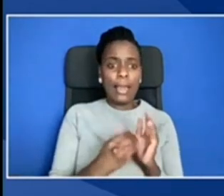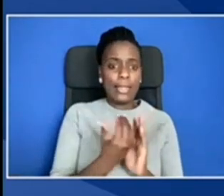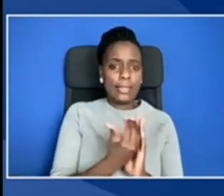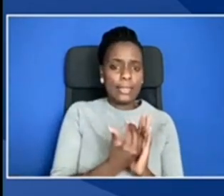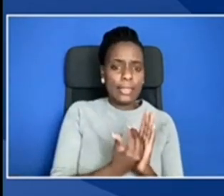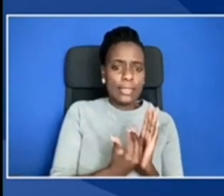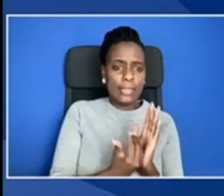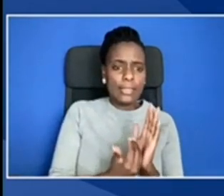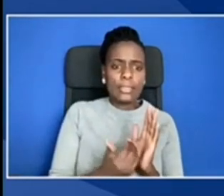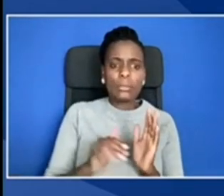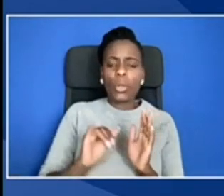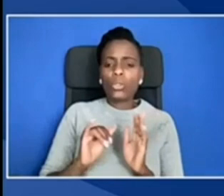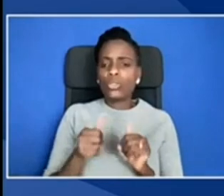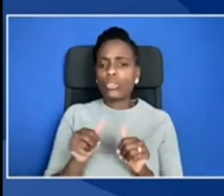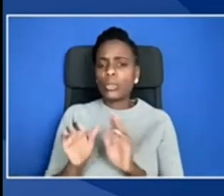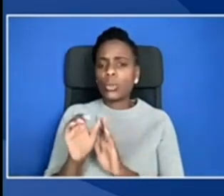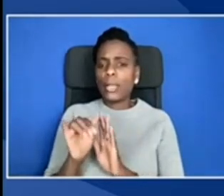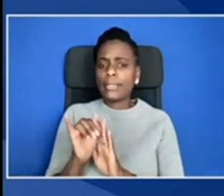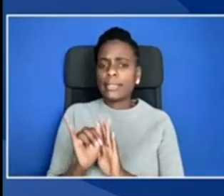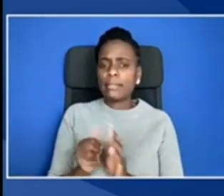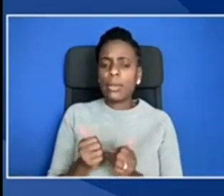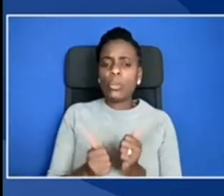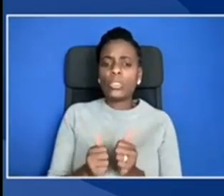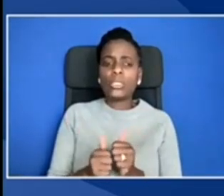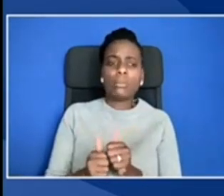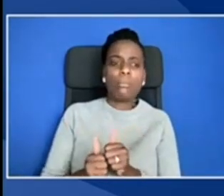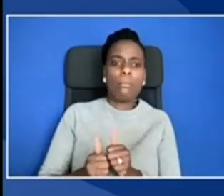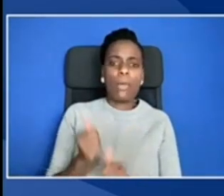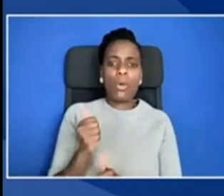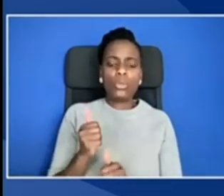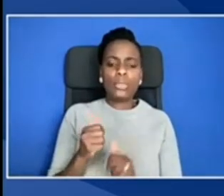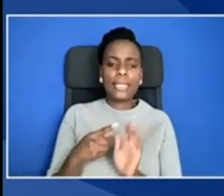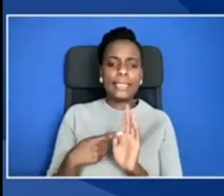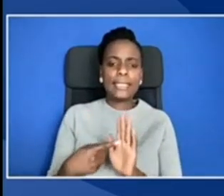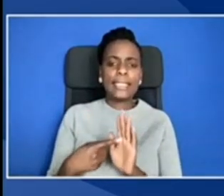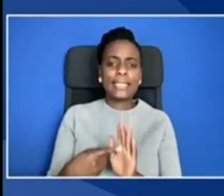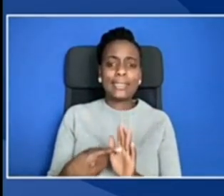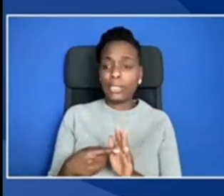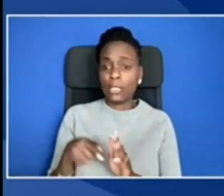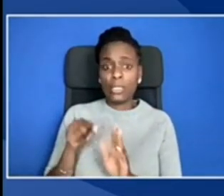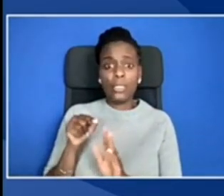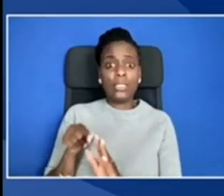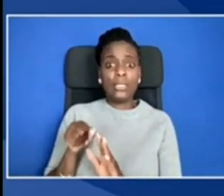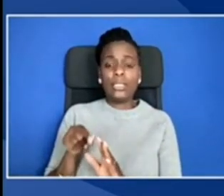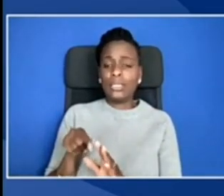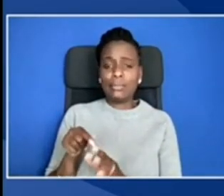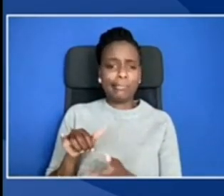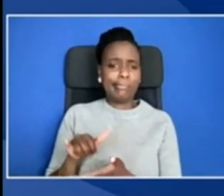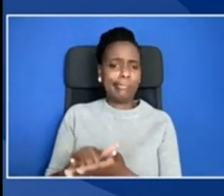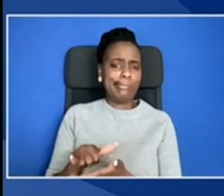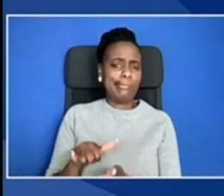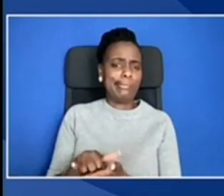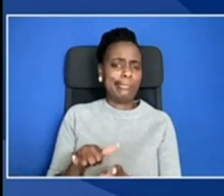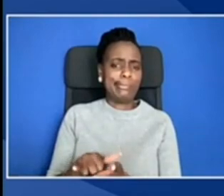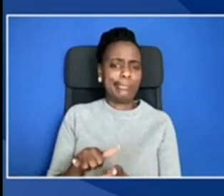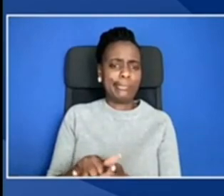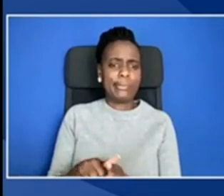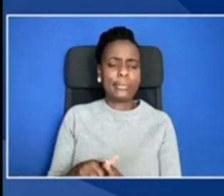I do think it is next to impossible to identify which one would be most indicative of people experiencing